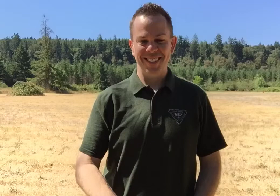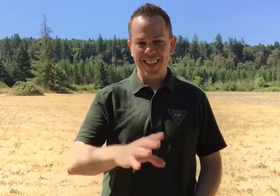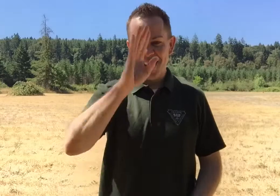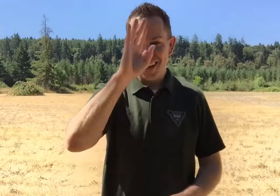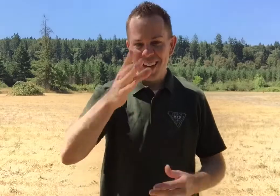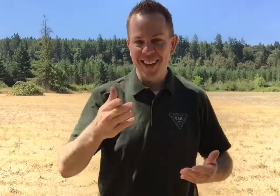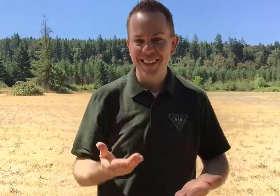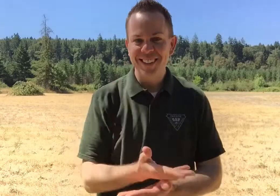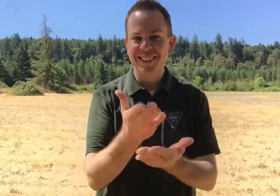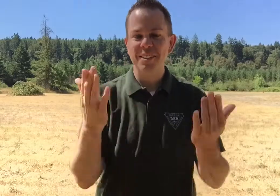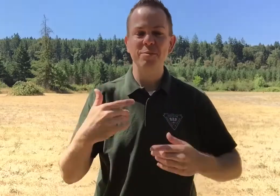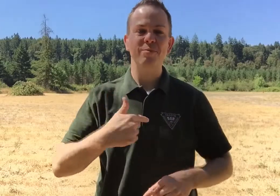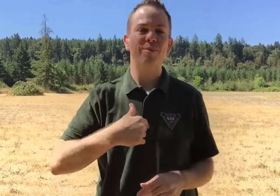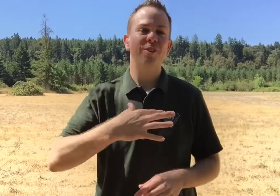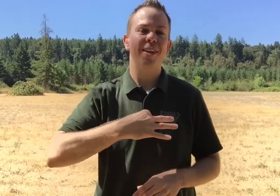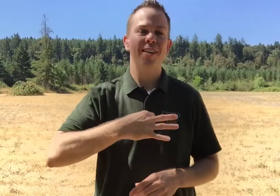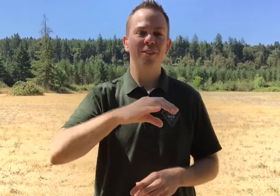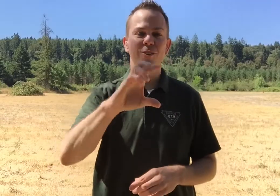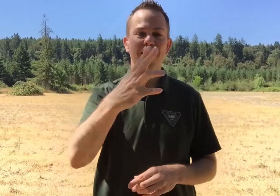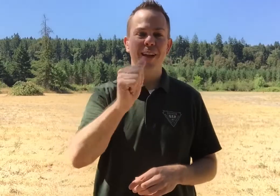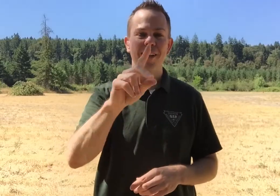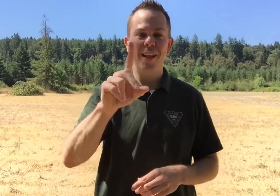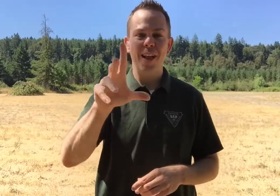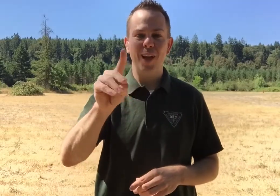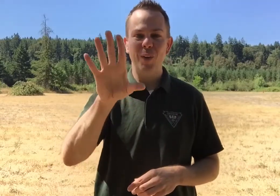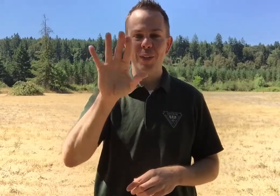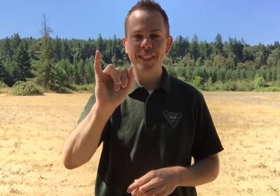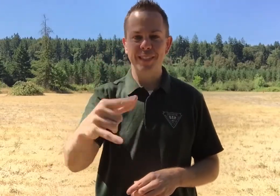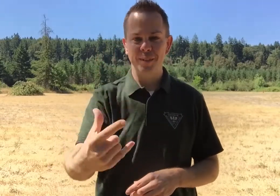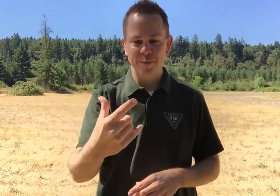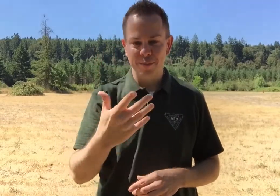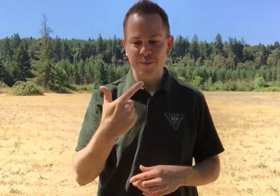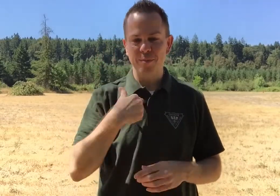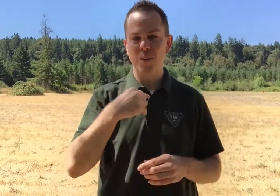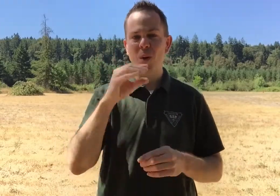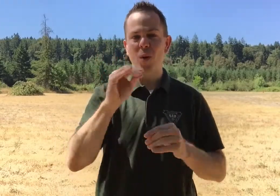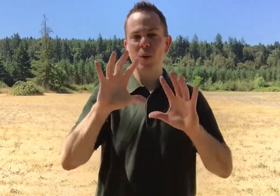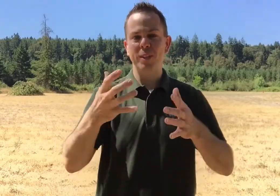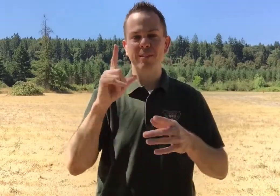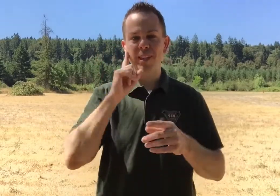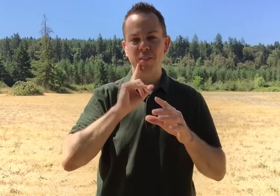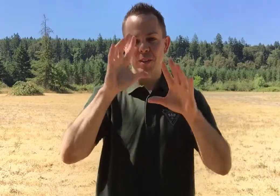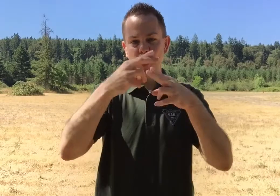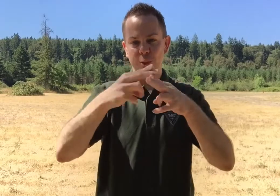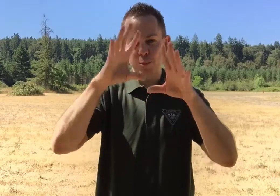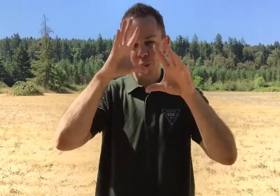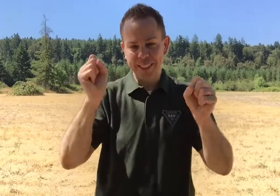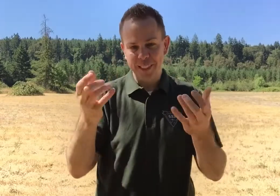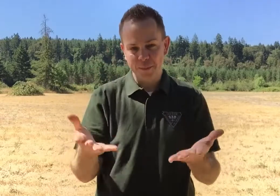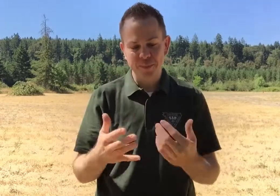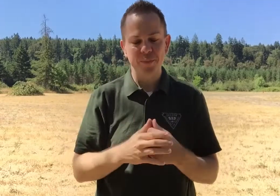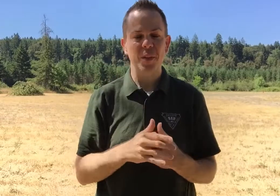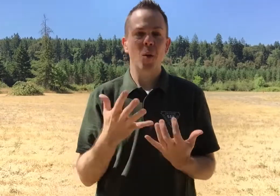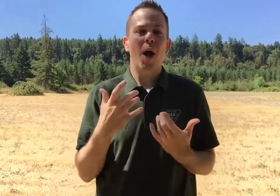Hello. Chad Ludwig here, Interim President of the Oregon Association of the Deaf.